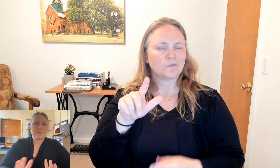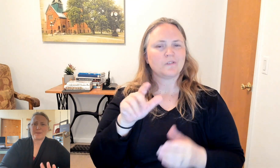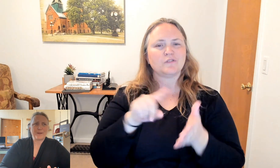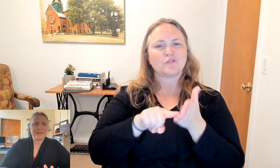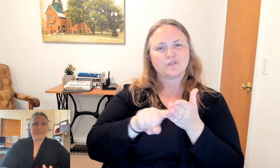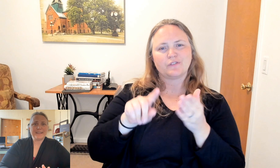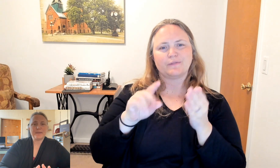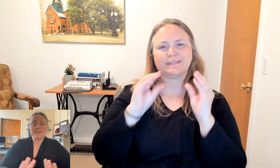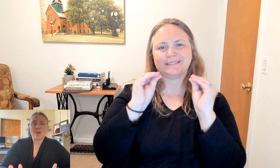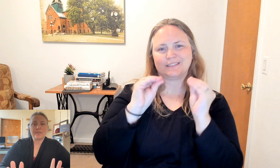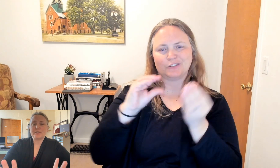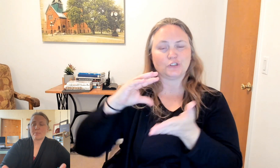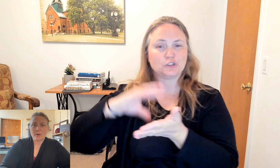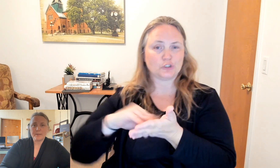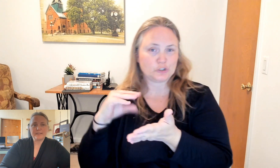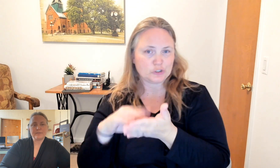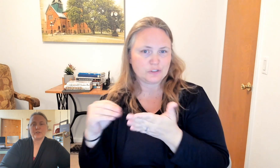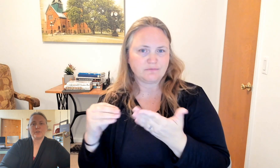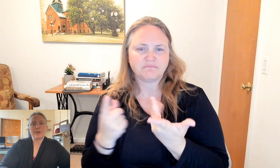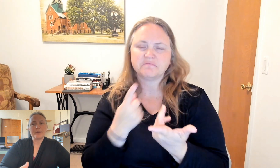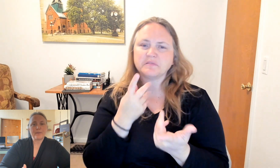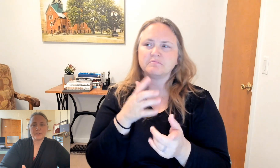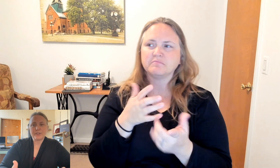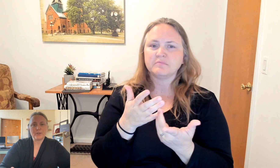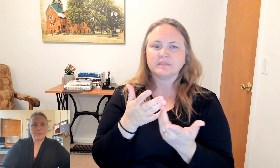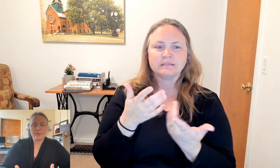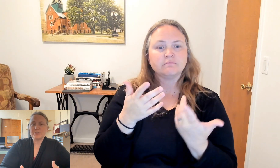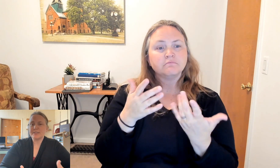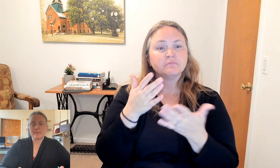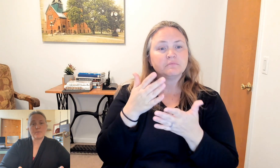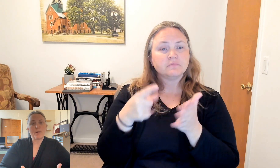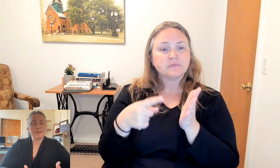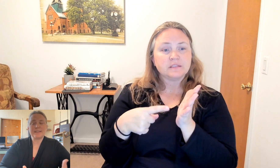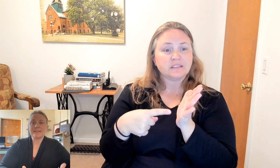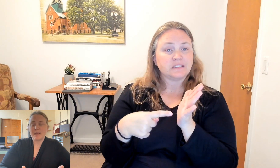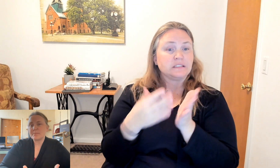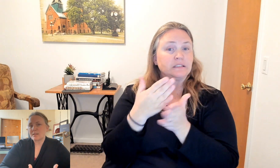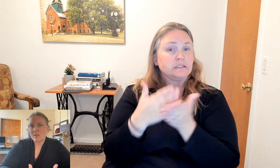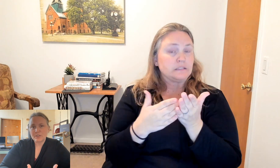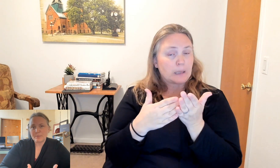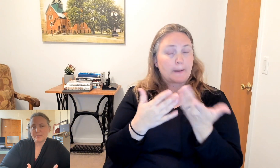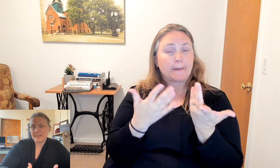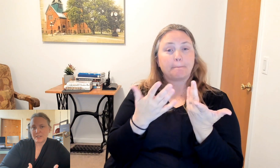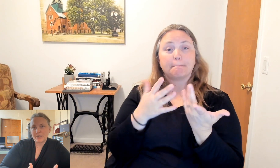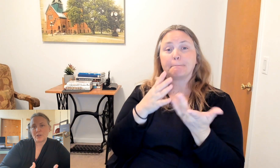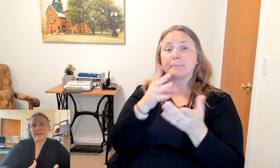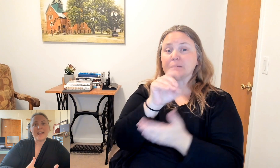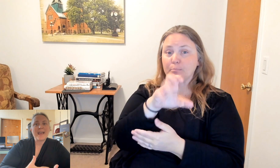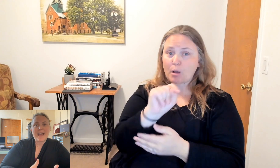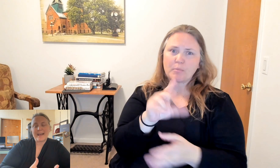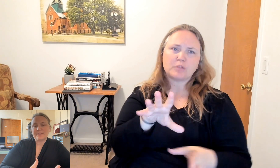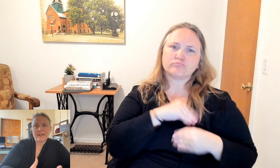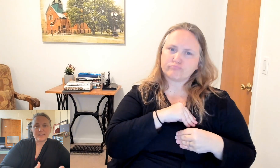popularity in a lot of departments if you're going up for tenure and promotion. Some departments accept Scholarship of Teaching and Learning as valid